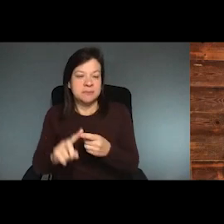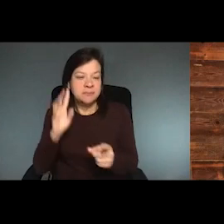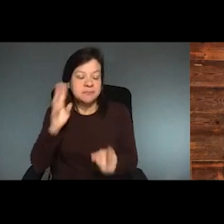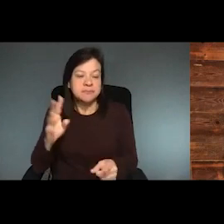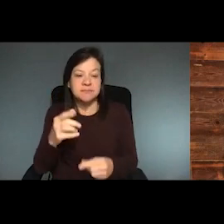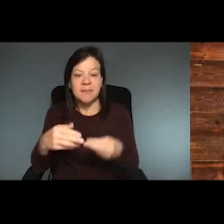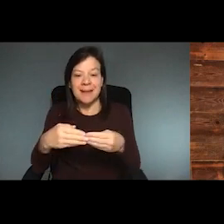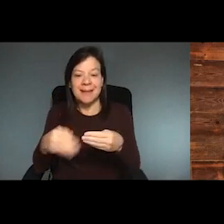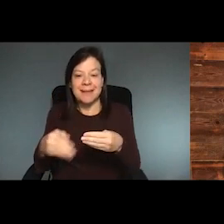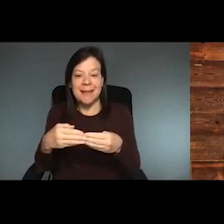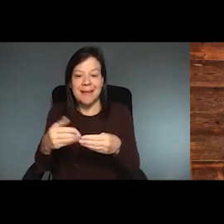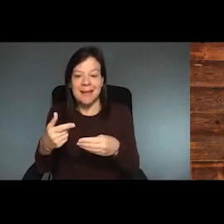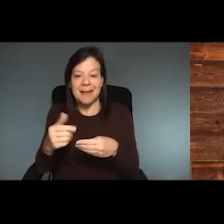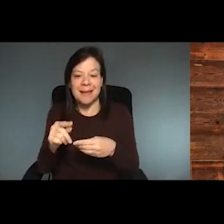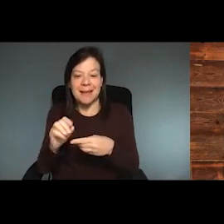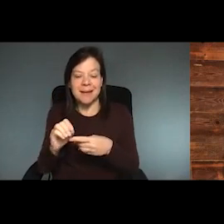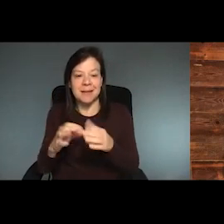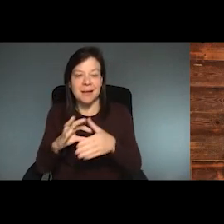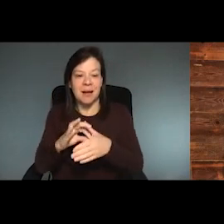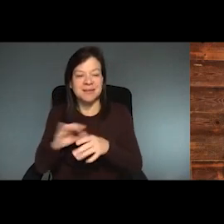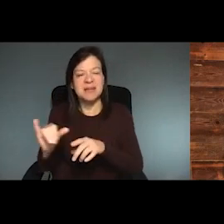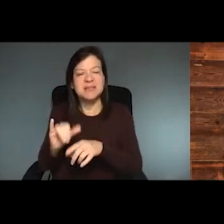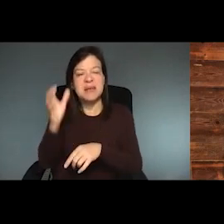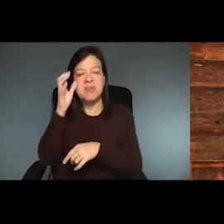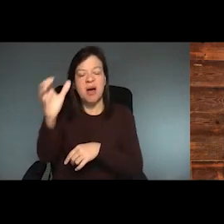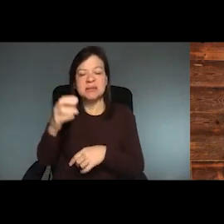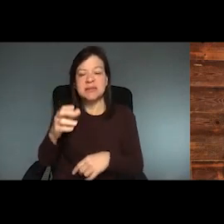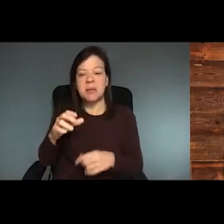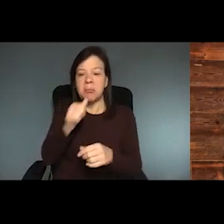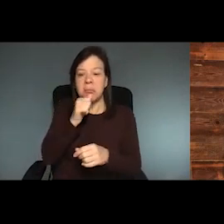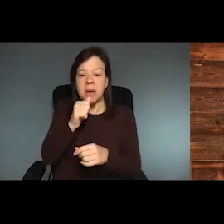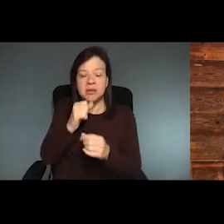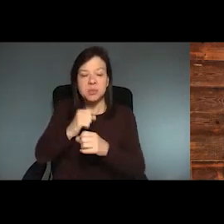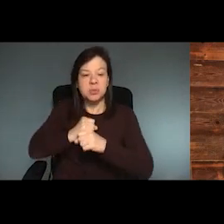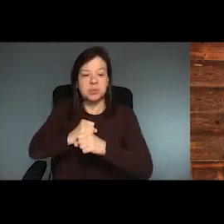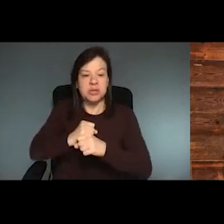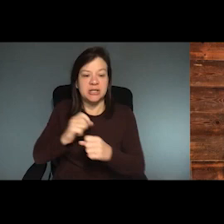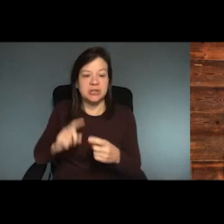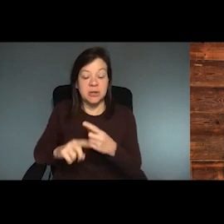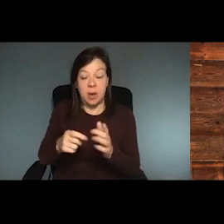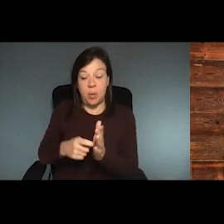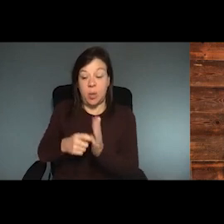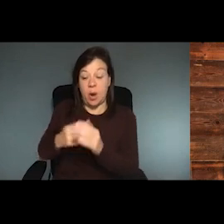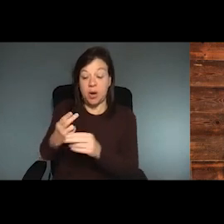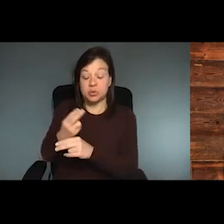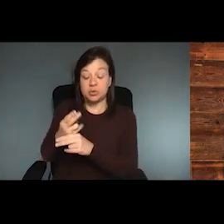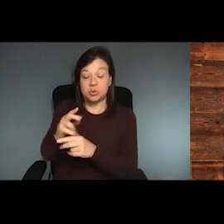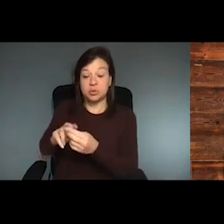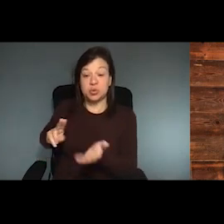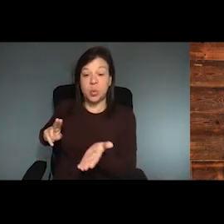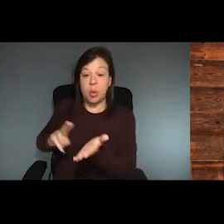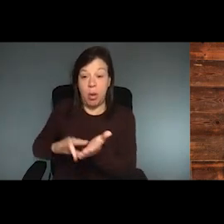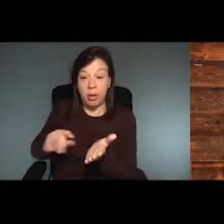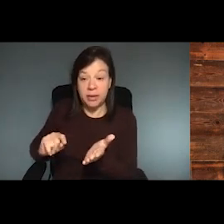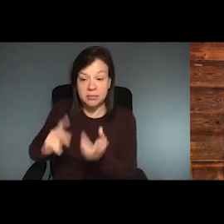CONTENT SIMILAR TO THAT OF PASSWORD PROTECTED PAGES THAT REQUIRES USERS TO LOG INTO YOUR SITE IN ORDER TO VIEW IT.